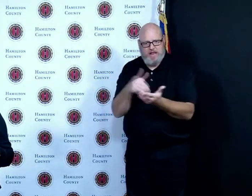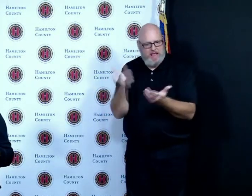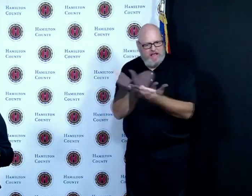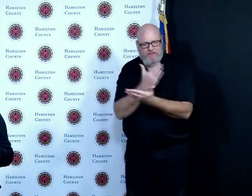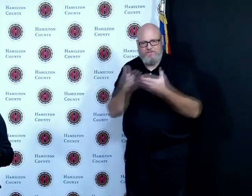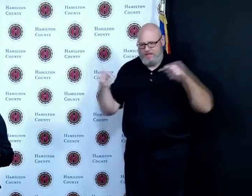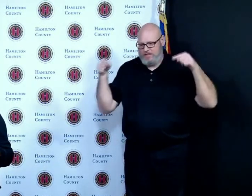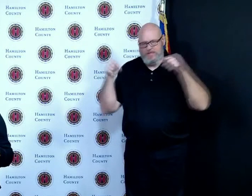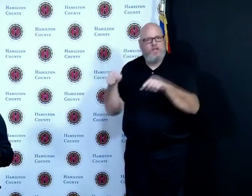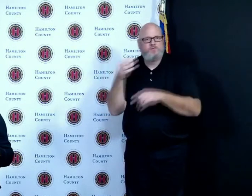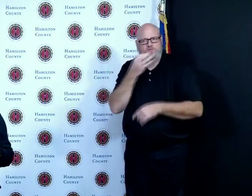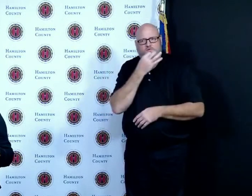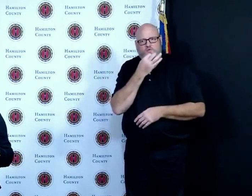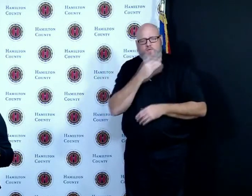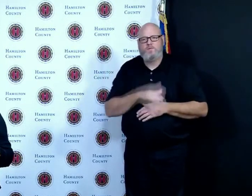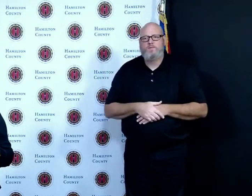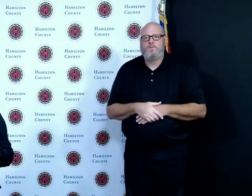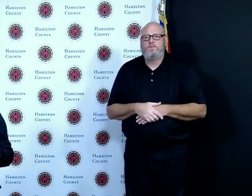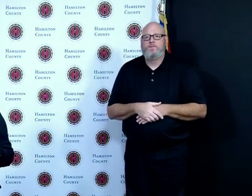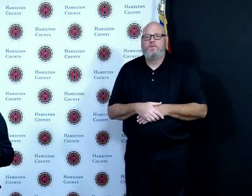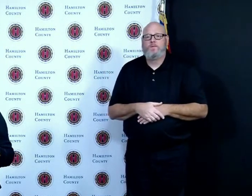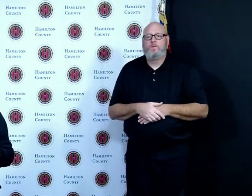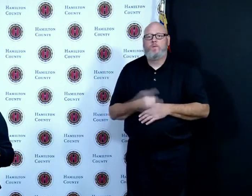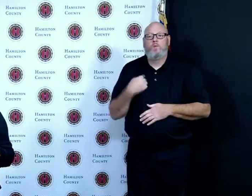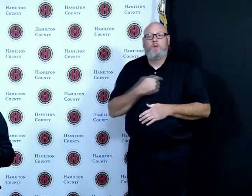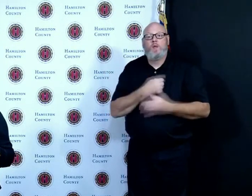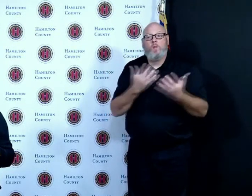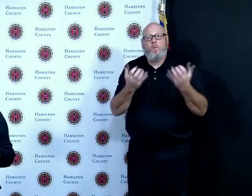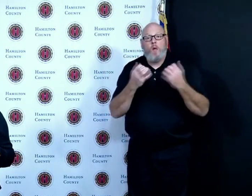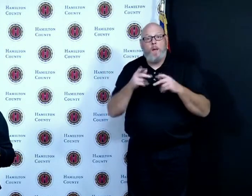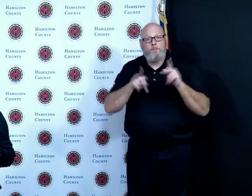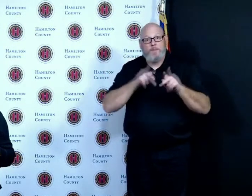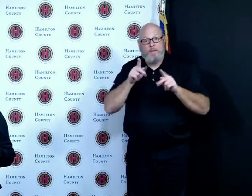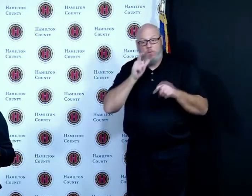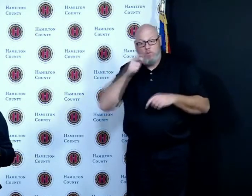these are the kinds of things that we're going to be aggressively doing and I'm looking forward to